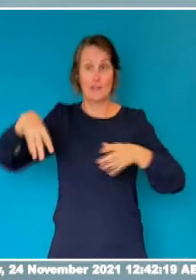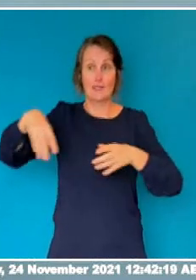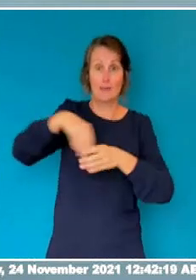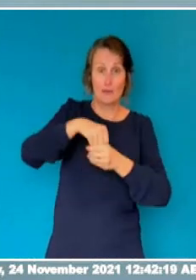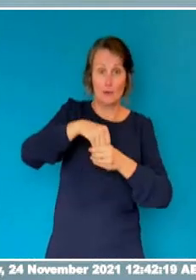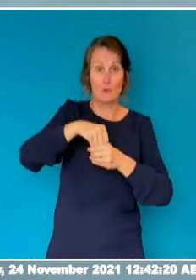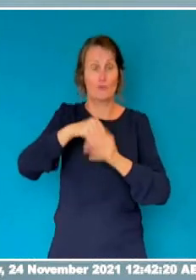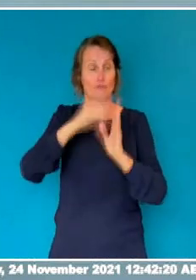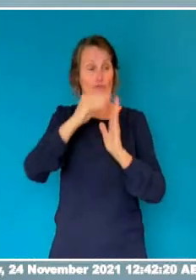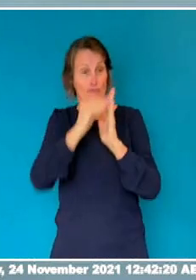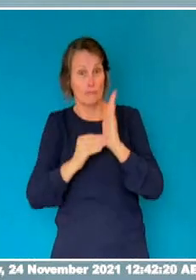Thank you.